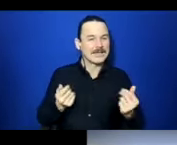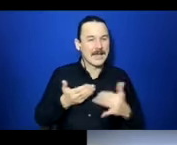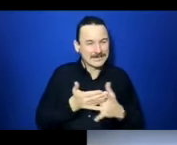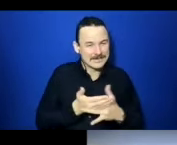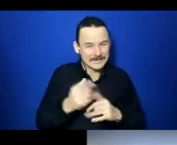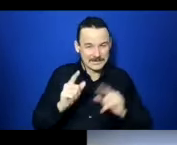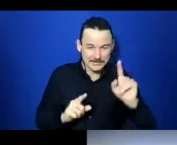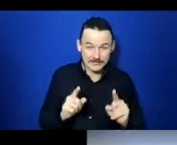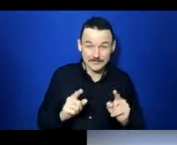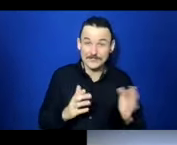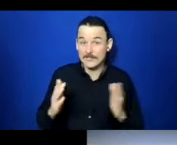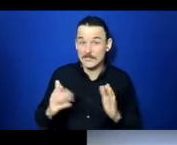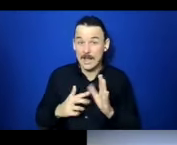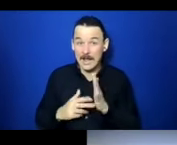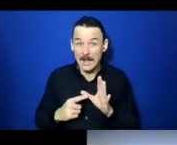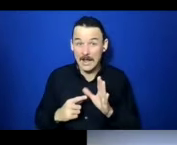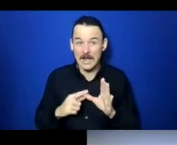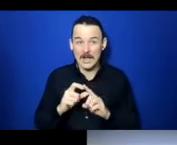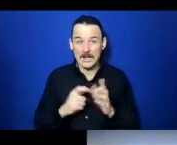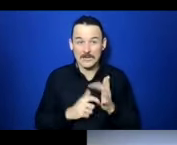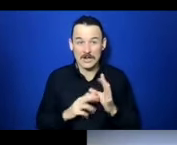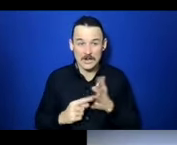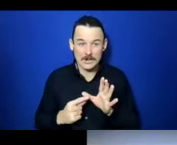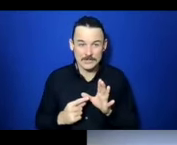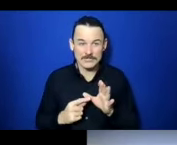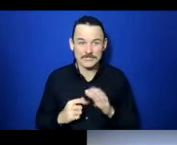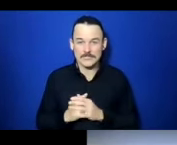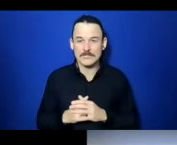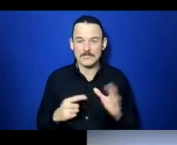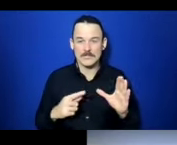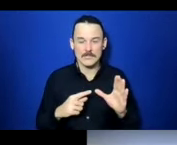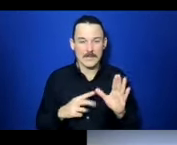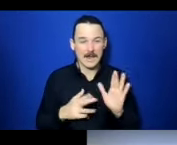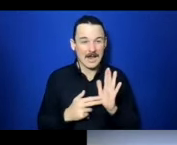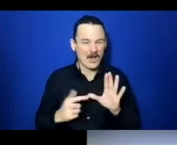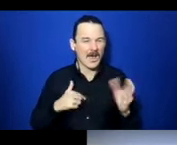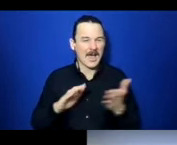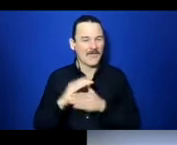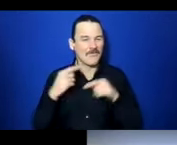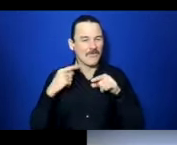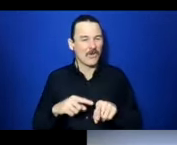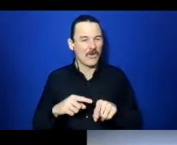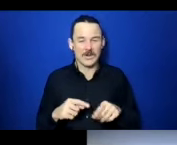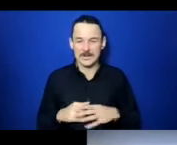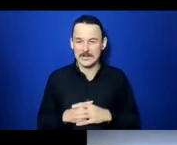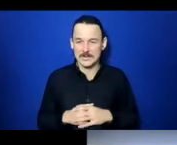[Anna] Yeah I'm happy to follow on from Victor. And thank you, I think that the more things